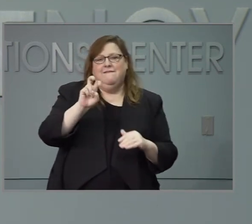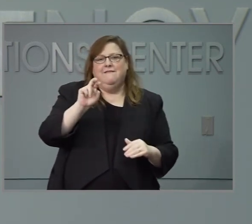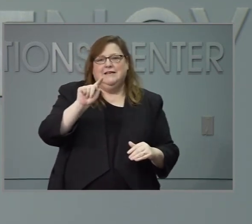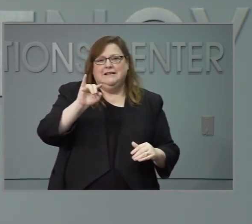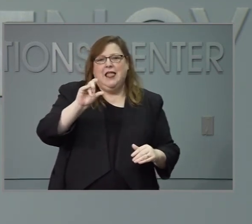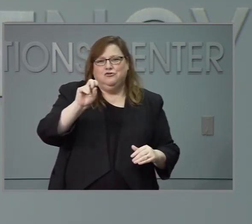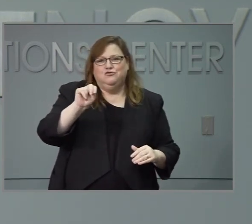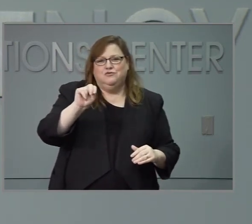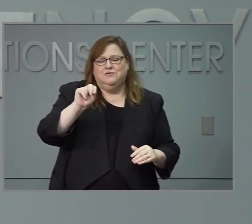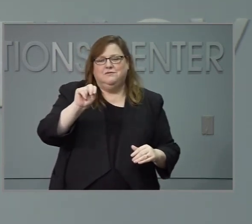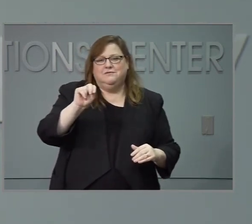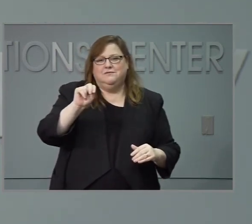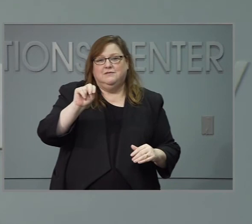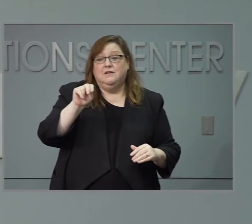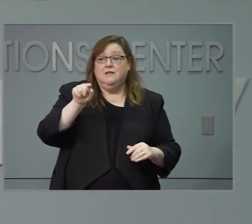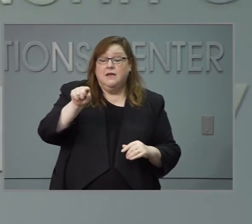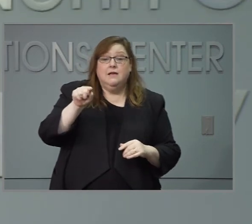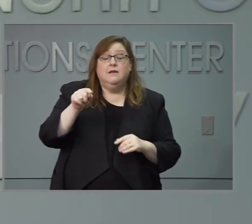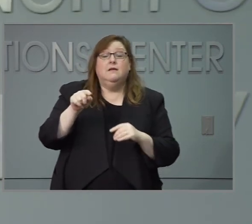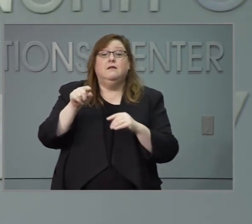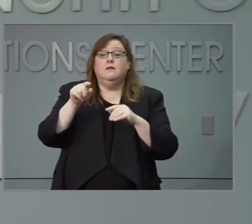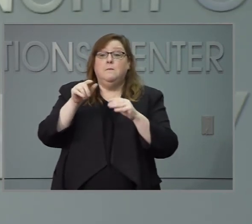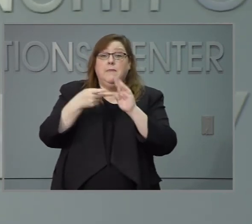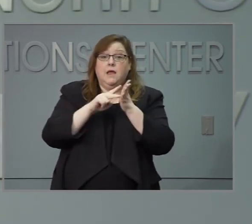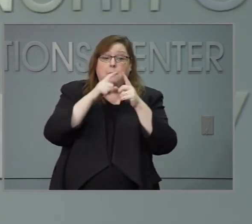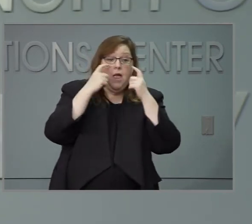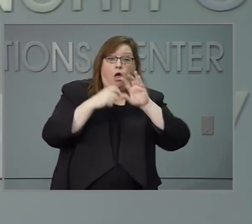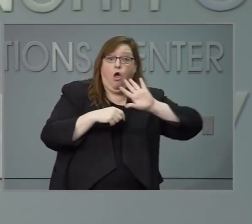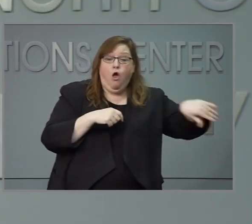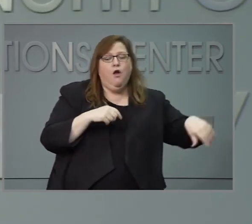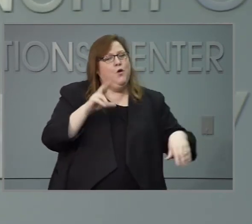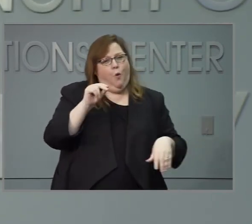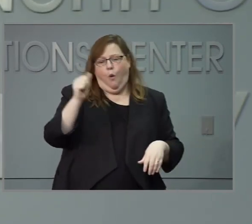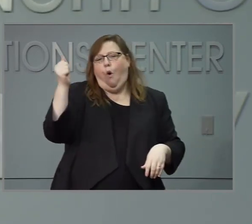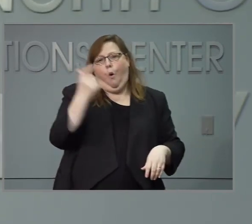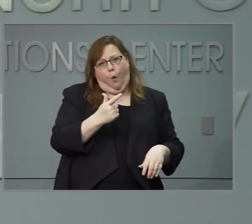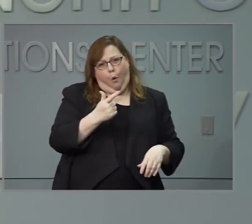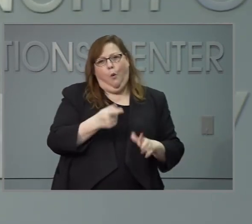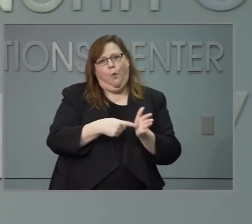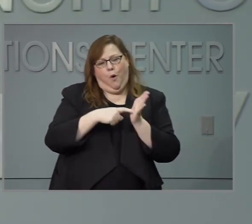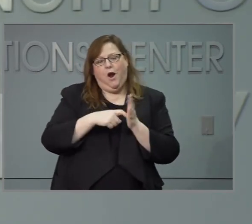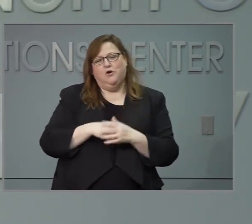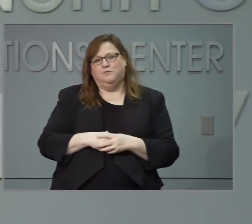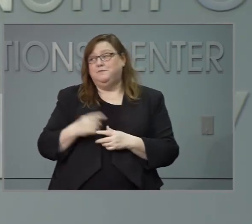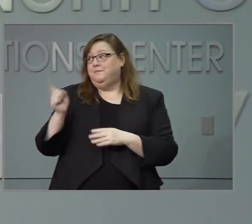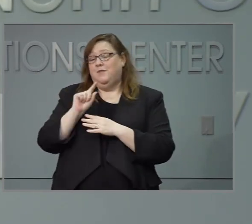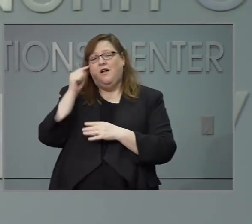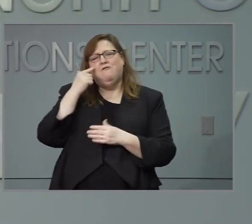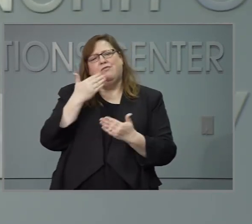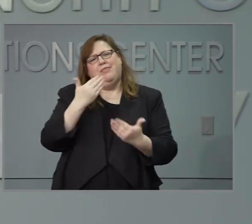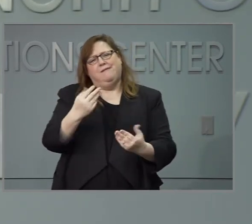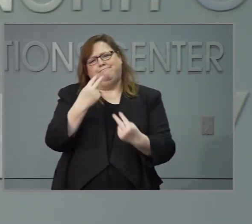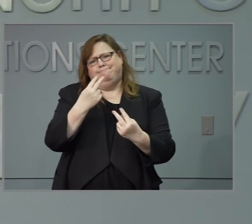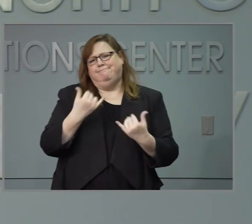PERO NOSOTROS TENEMOS QUE TERMINAR CON LOS RECORTES DE IMPUESTOS CORPORATIVOS Y TENEMOS QUE INVERTIR EN LA EDUCACIÓN.